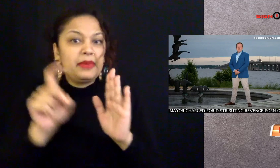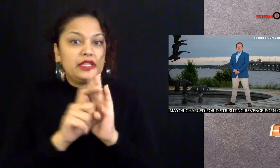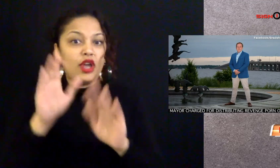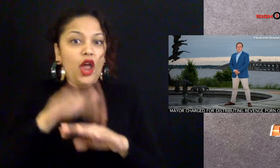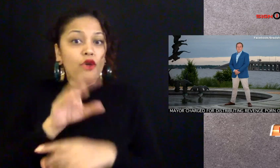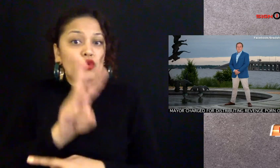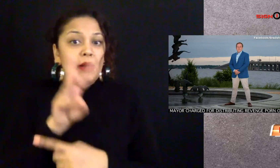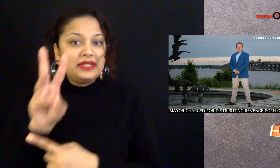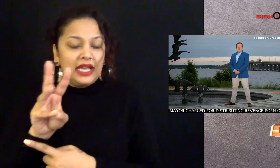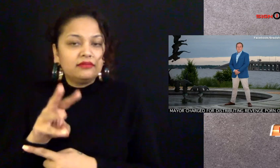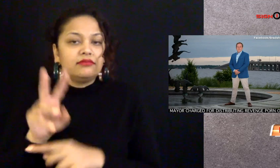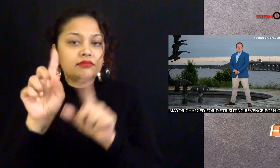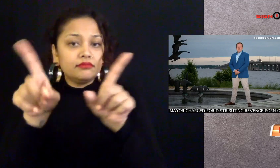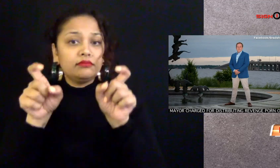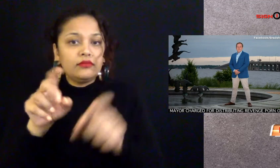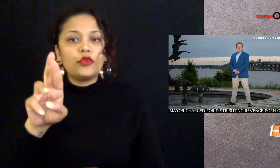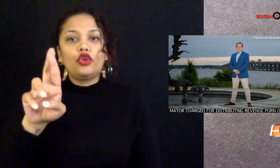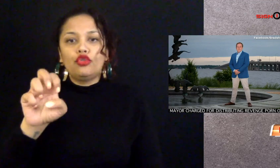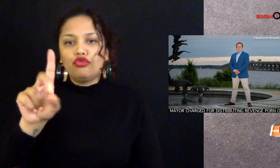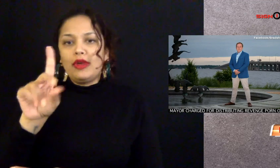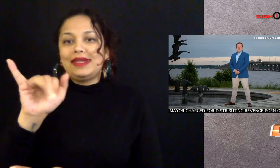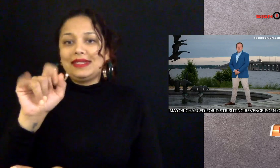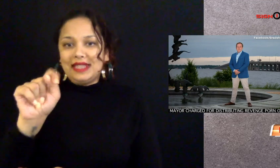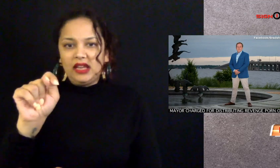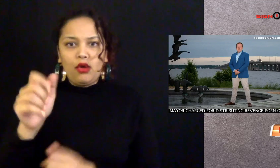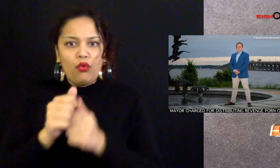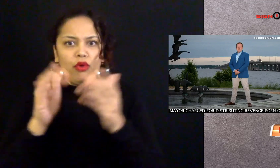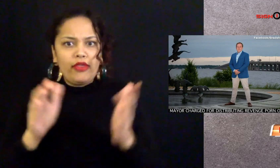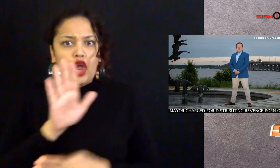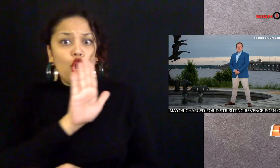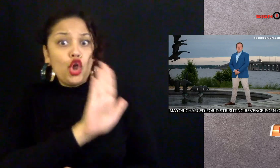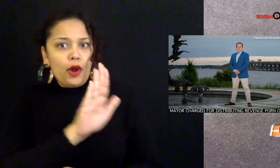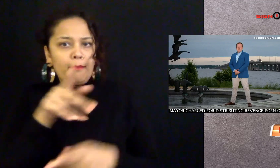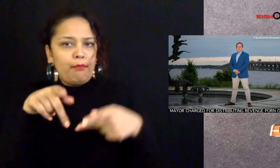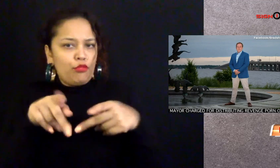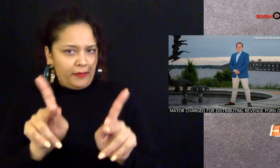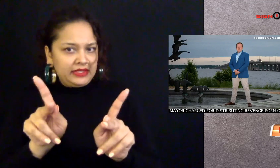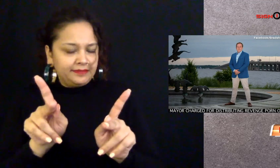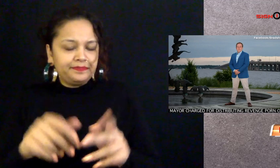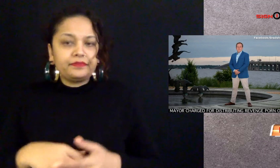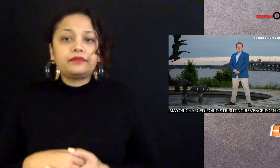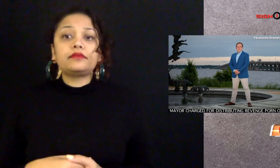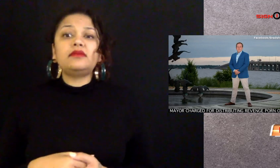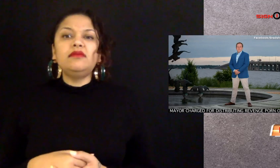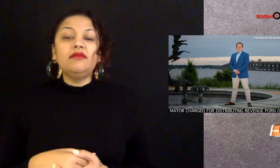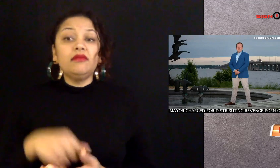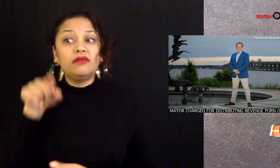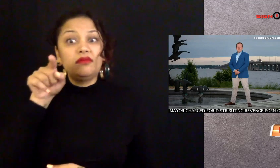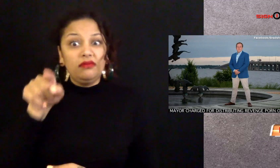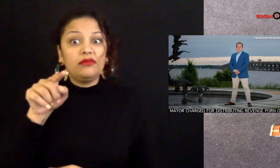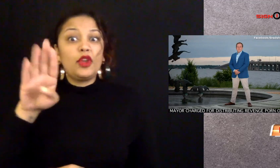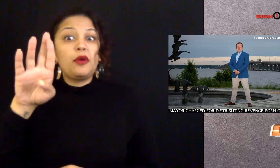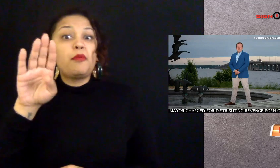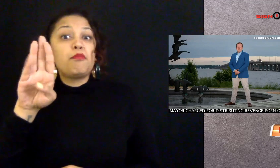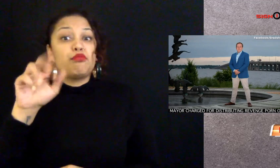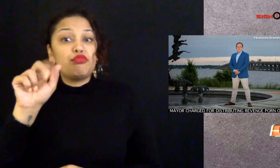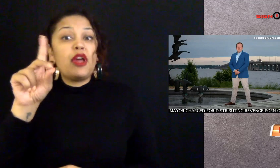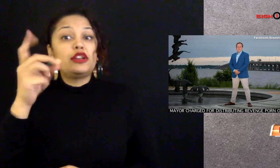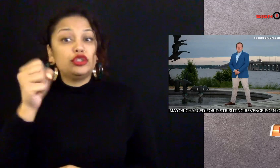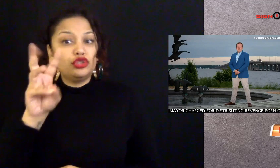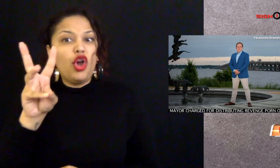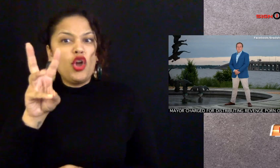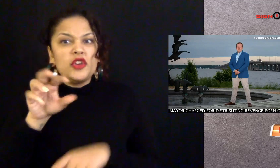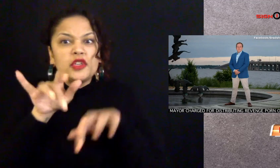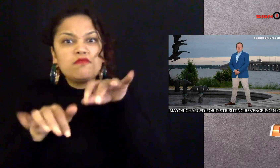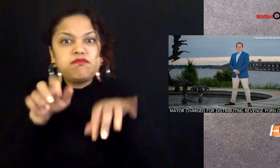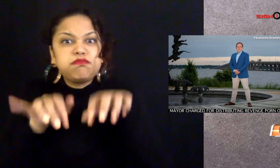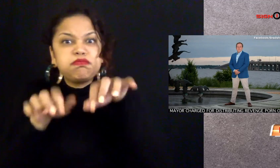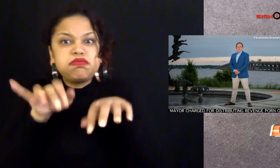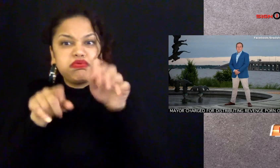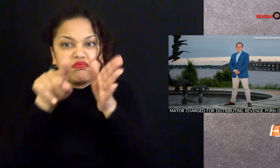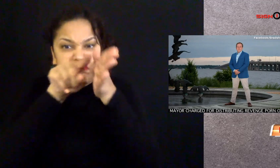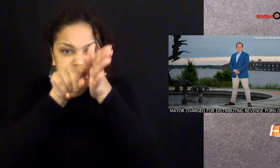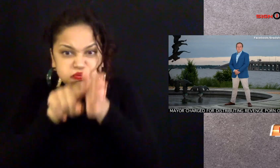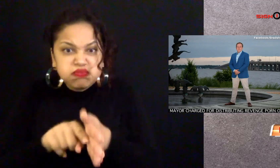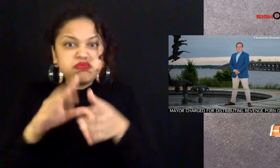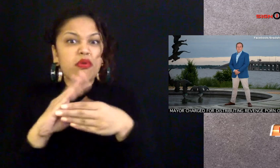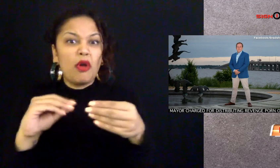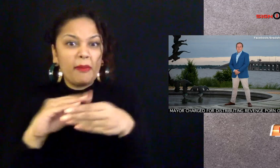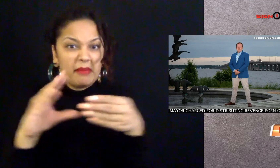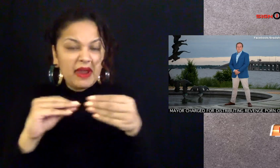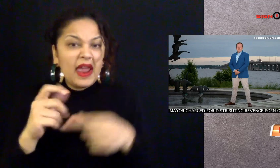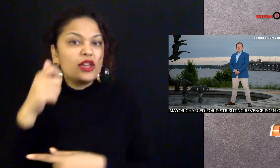nude photos on the website Reddit without her consent he also added degrading comments